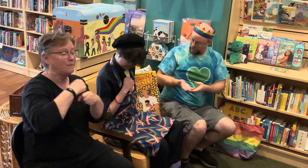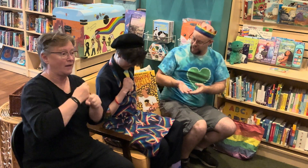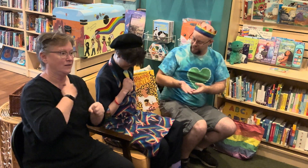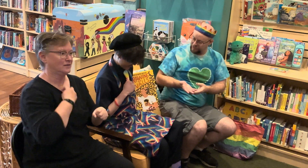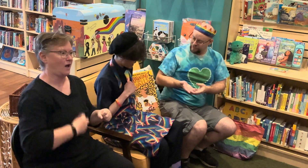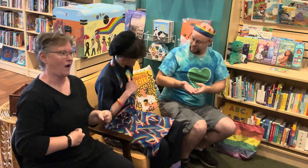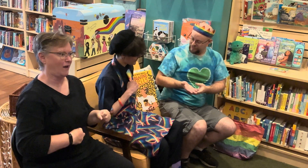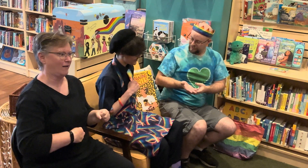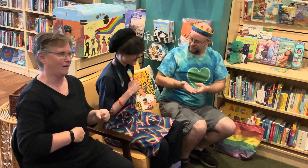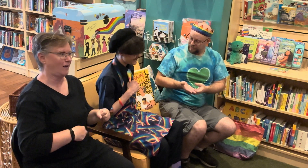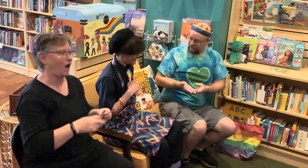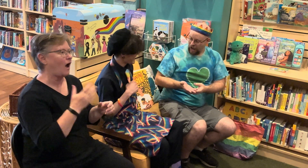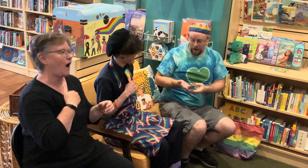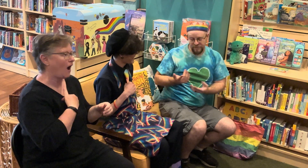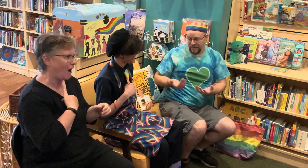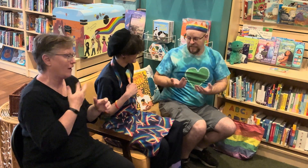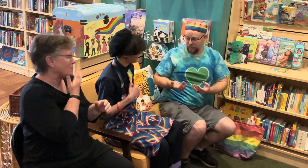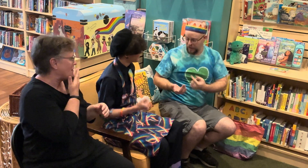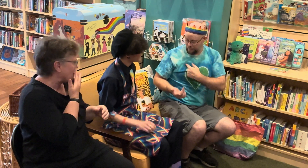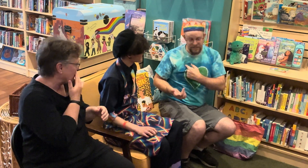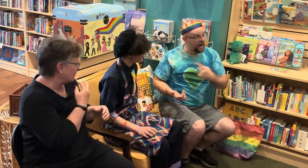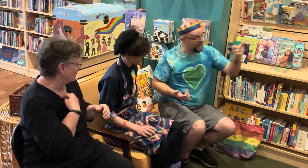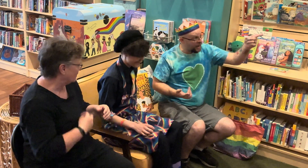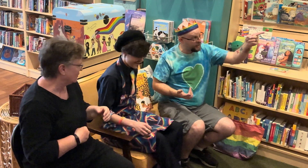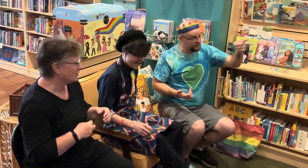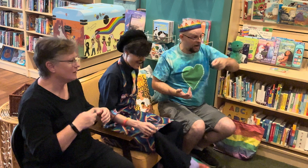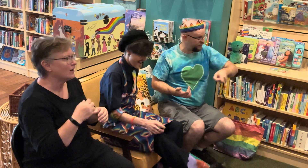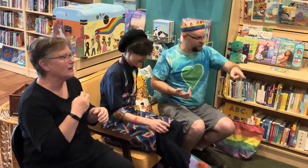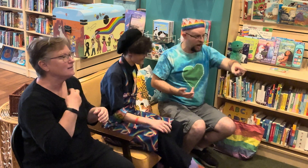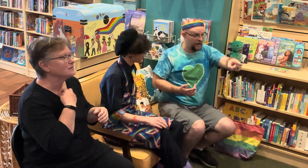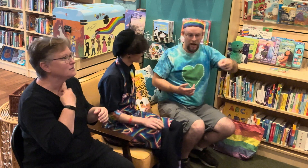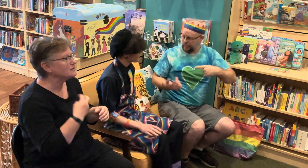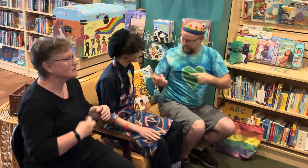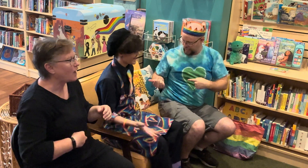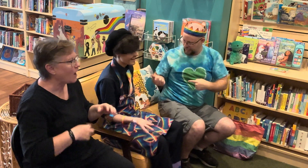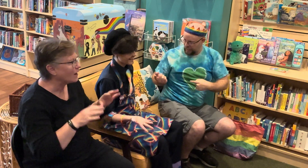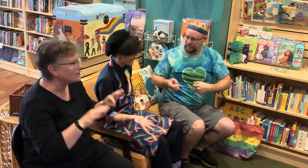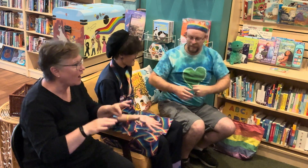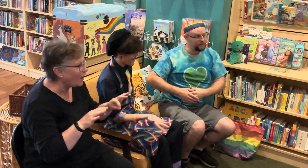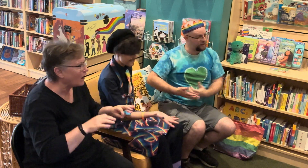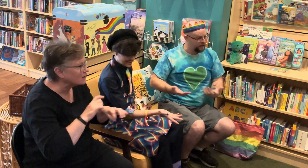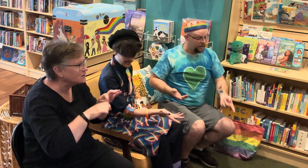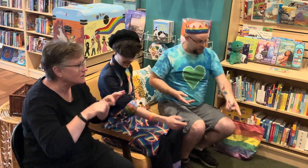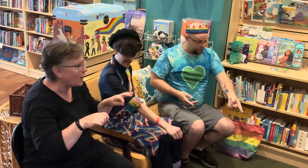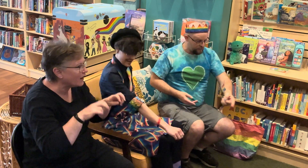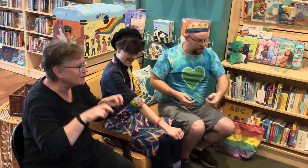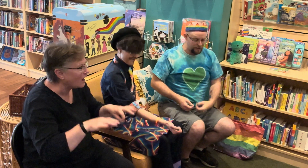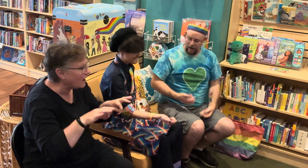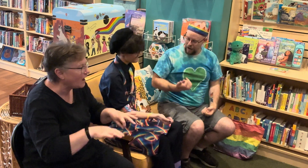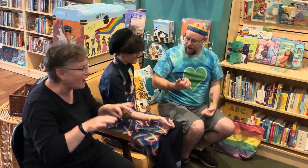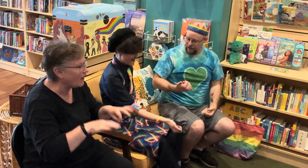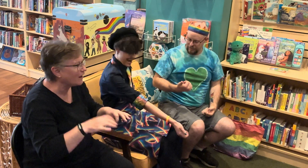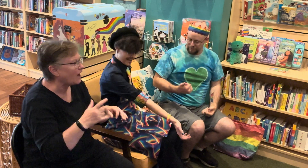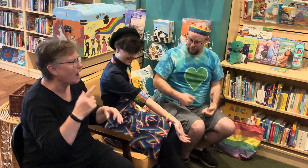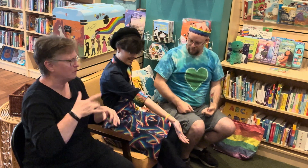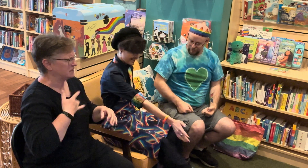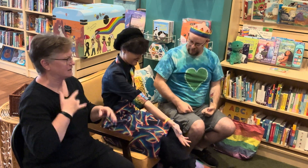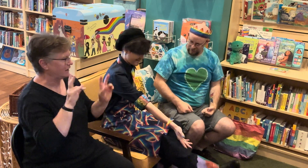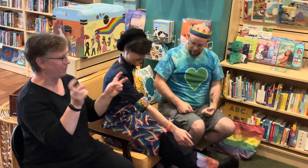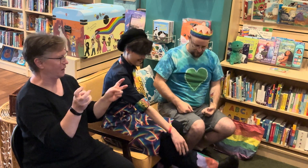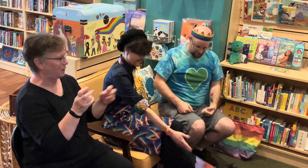Okay! KAI: I colored it. AARON: I'm sensing a theme! Tie-dye. Tie-dye. Tie, dye! Yeah, awesome. KAI: I painted on